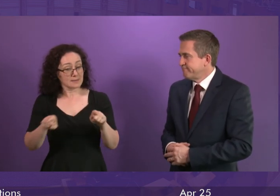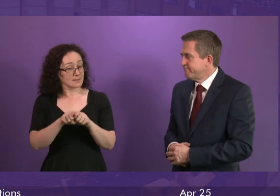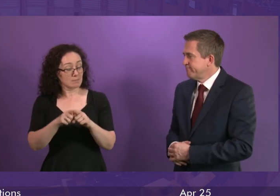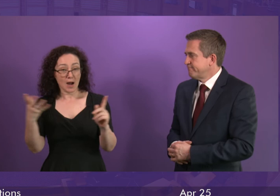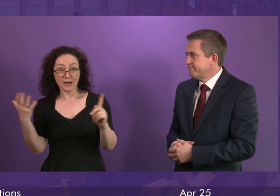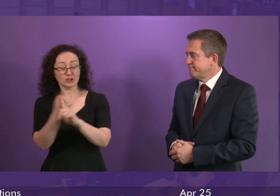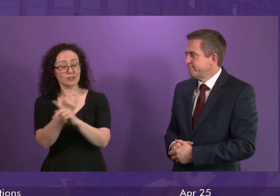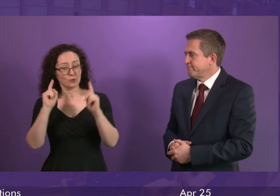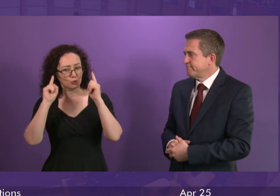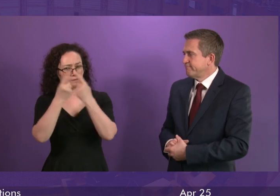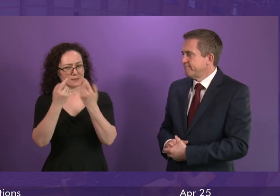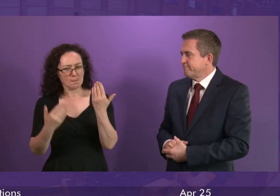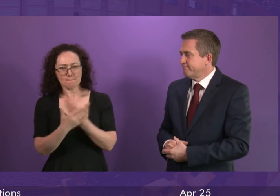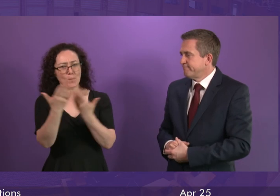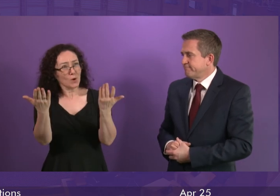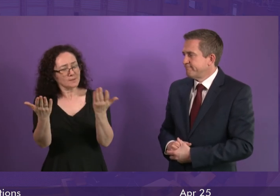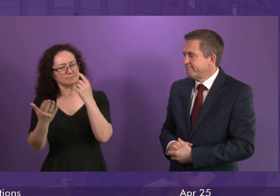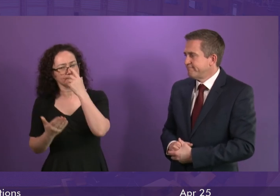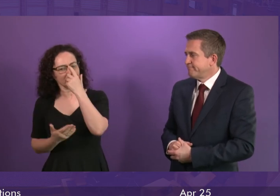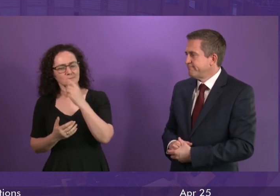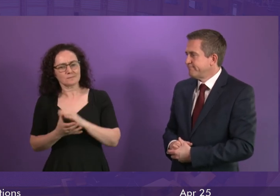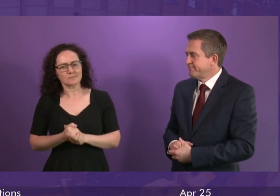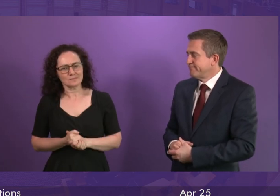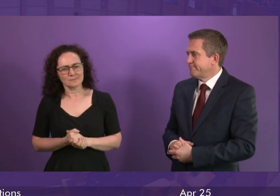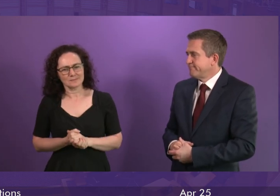to the assertion that young people, particularly those in deprived communities, are somehow